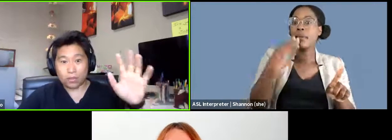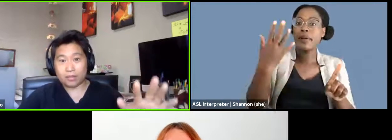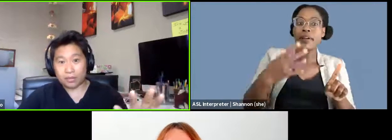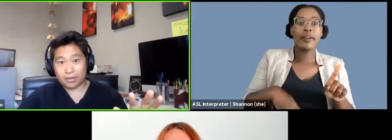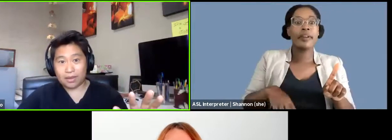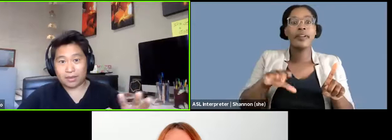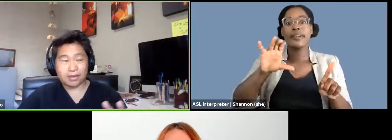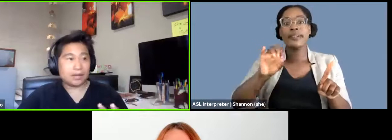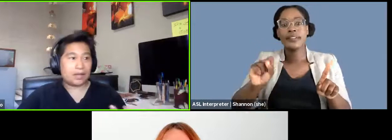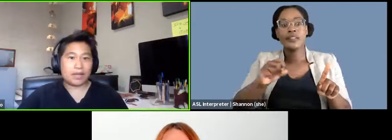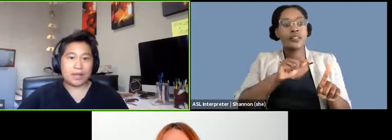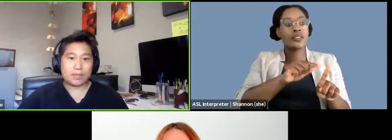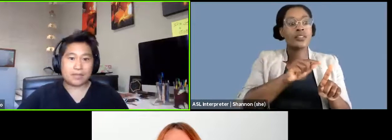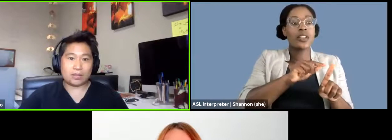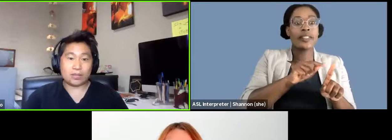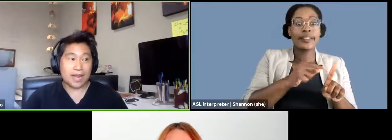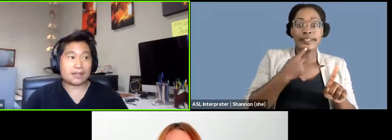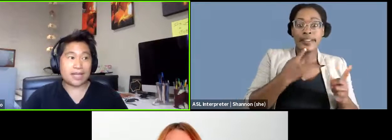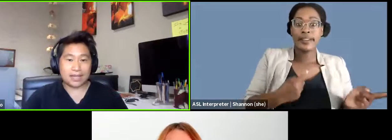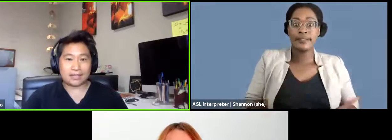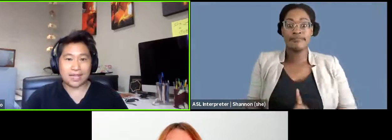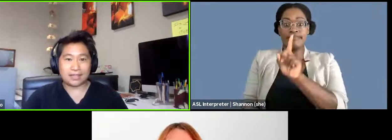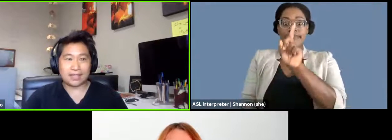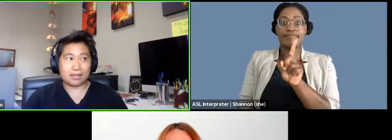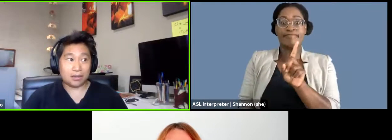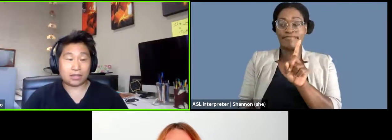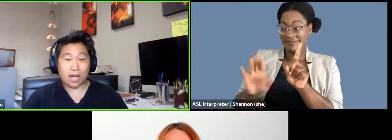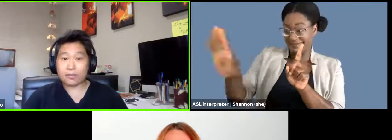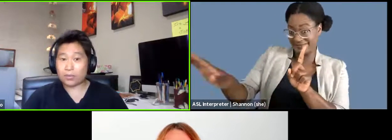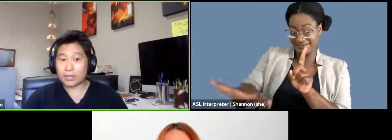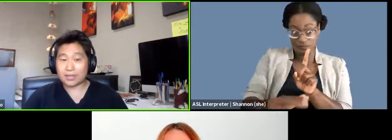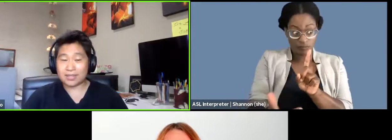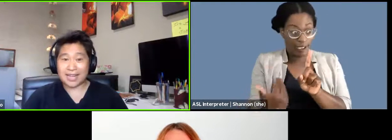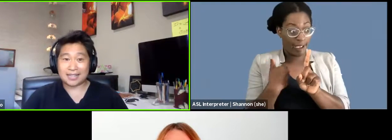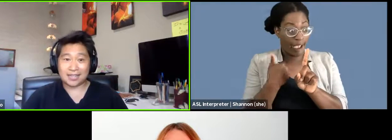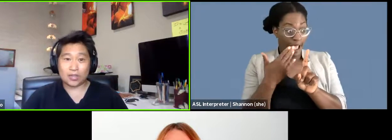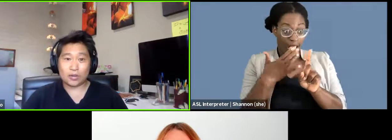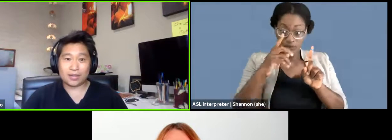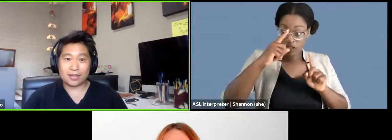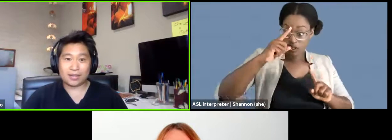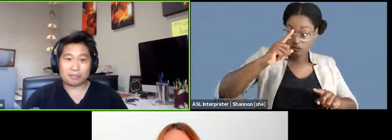what do you think? Amazing. We have had that at Gladly. A lot of resources I sent you in